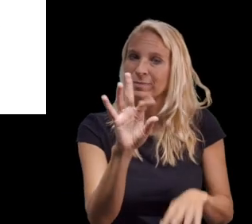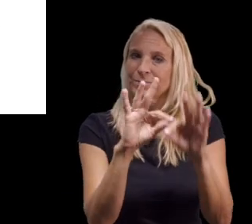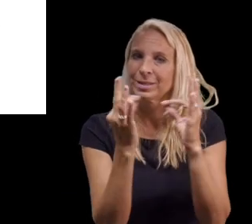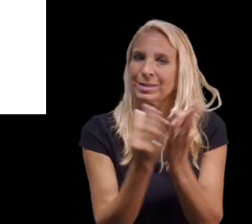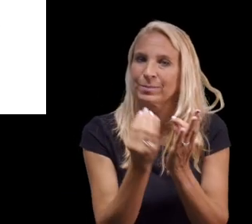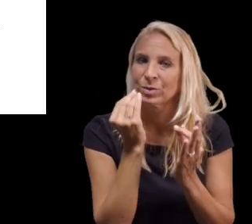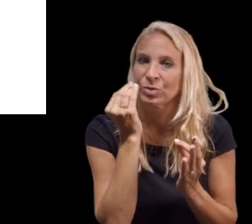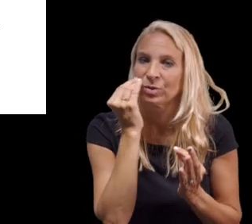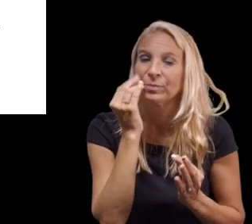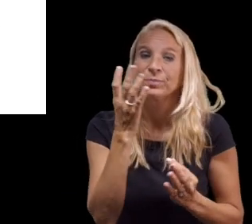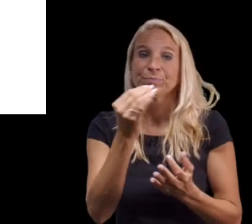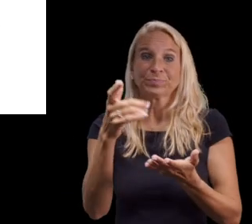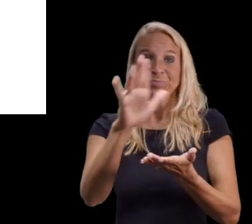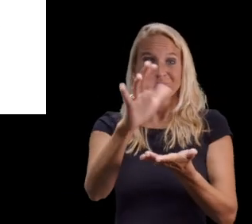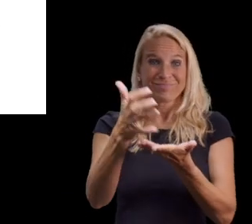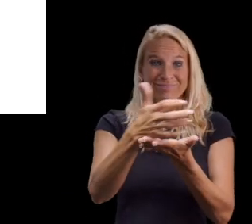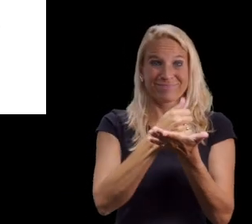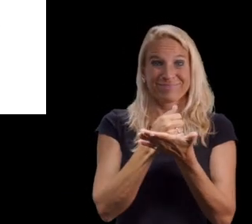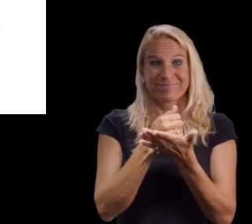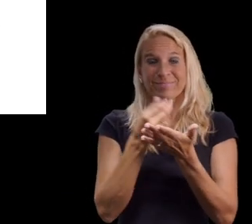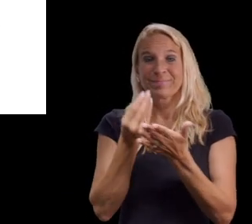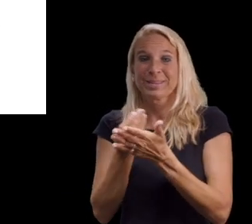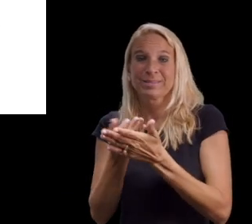The income and assets may not be more